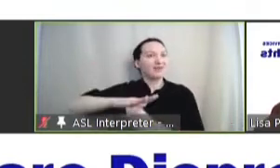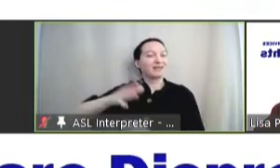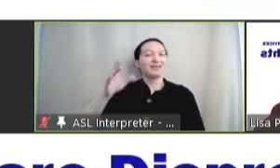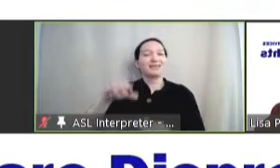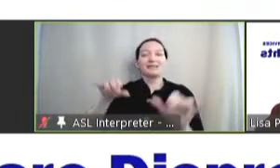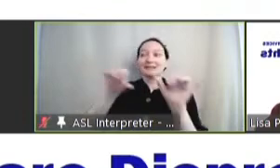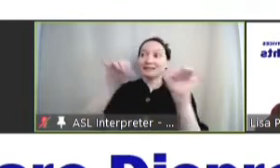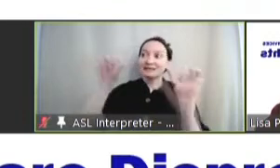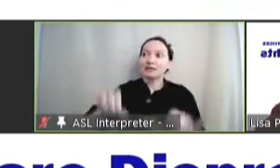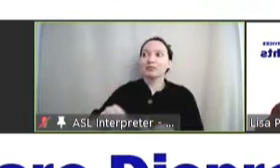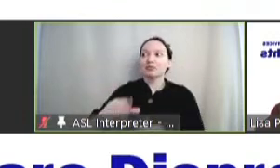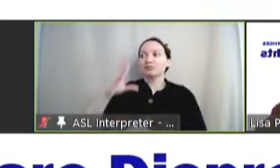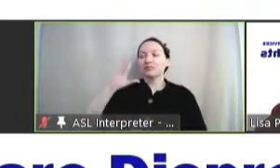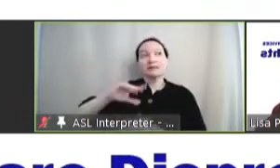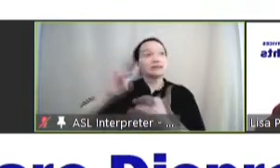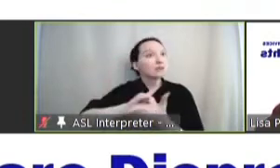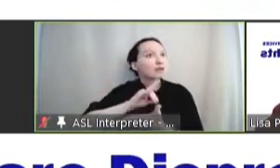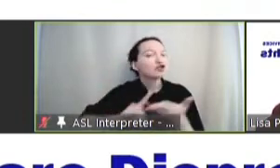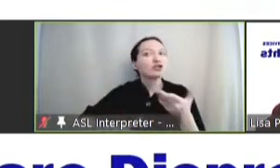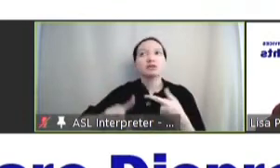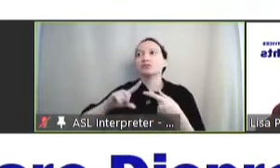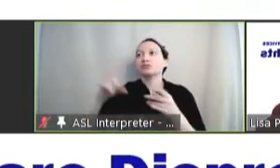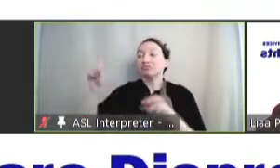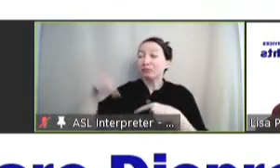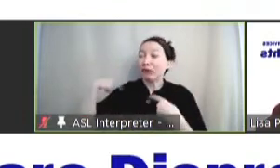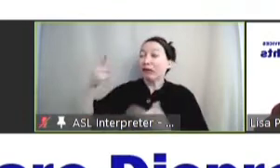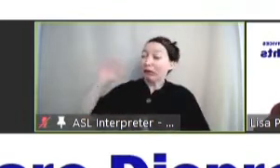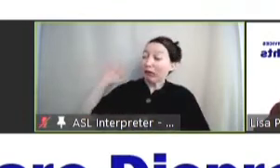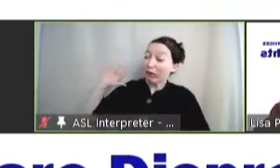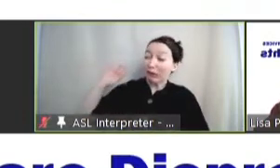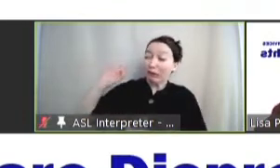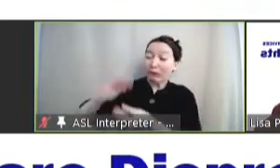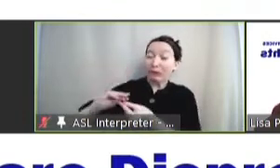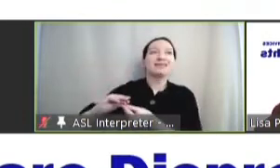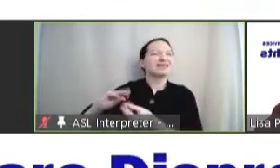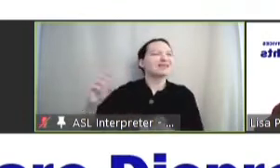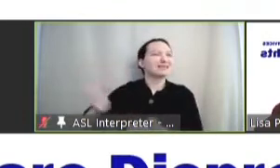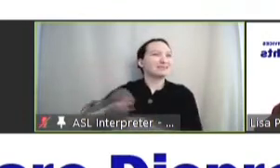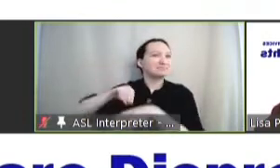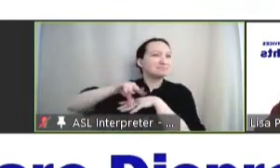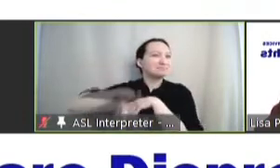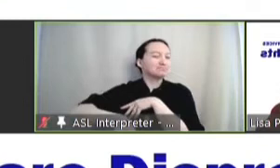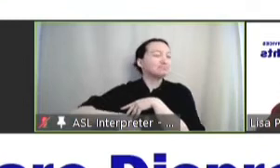discrimination, decades in the making, you know, this is all contributed through that lens of the